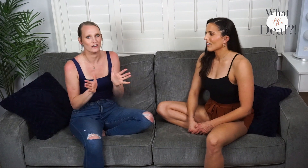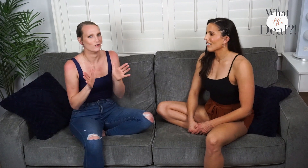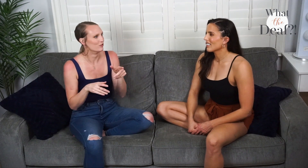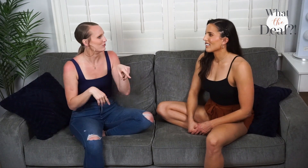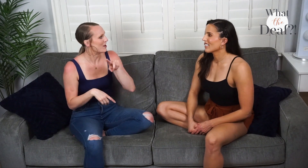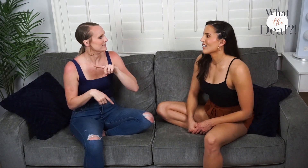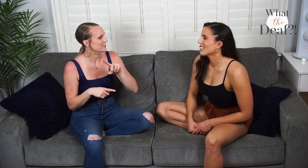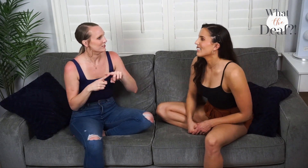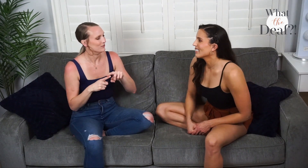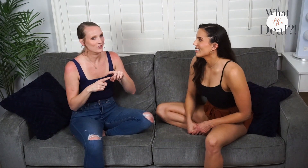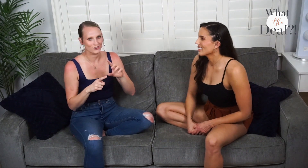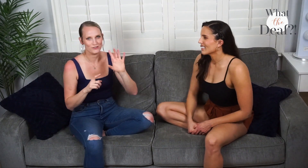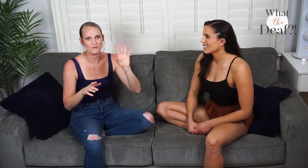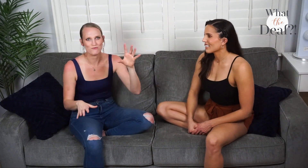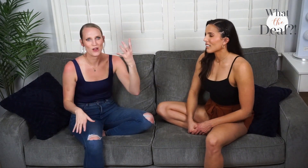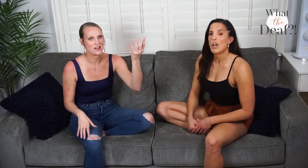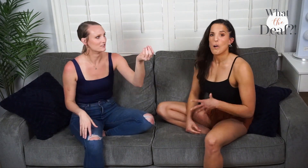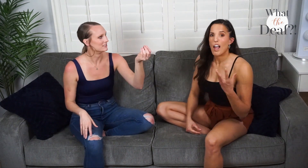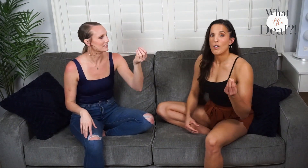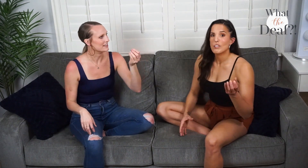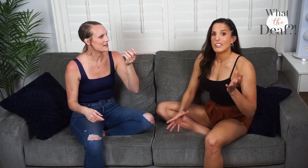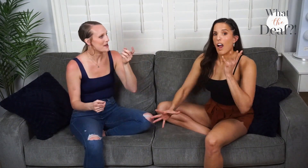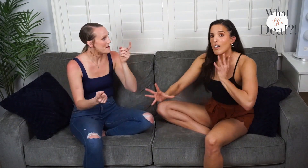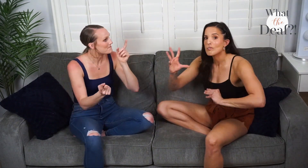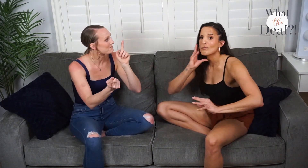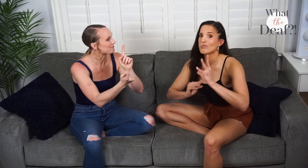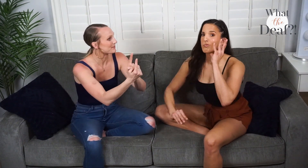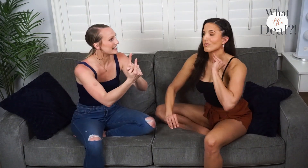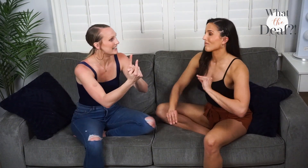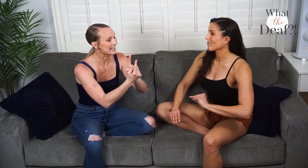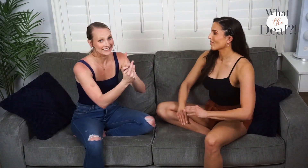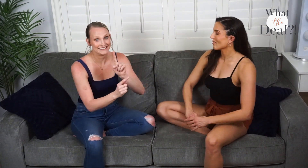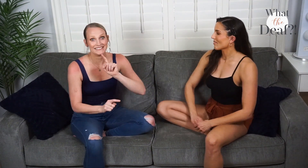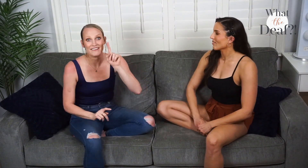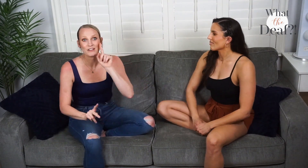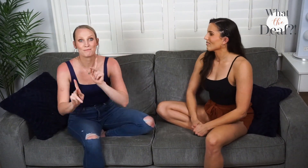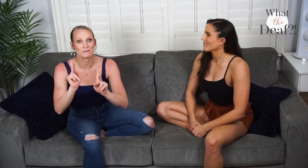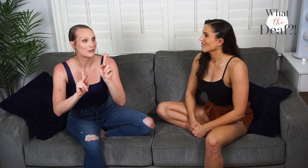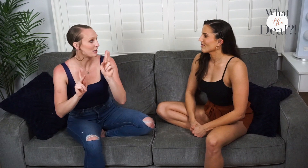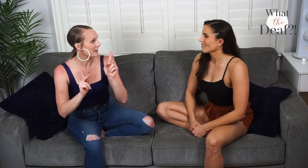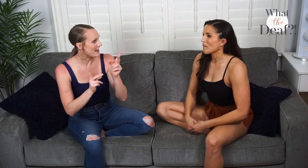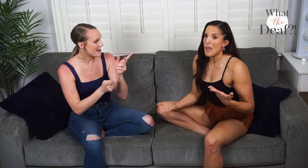We do encourage you guys to go out. Go out and experience the world. Meet deaf people.